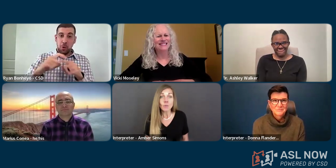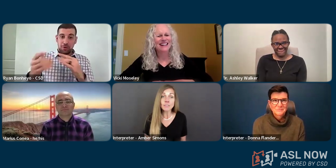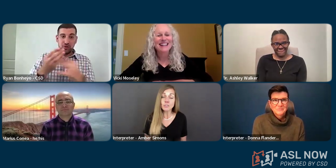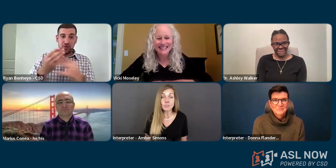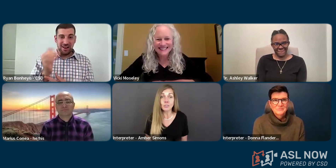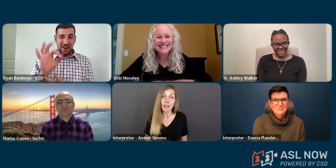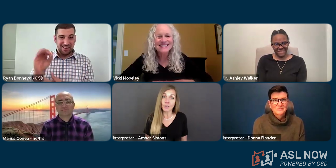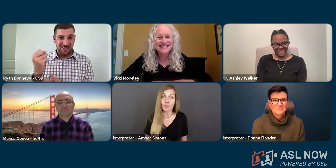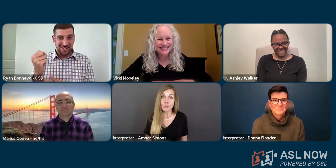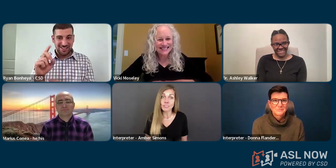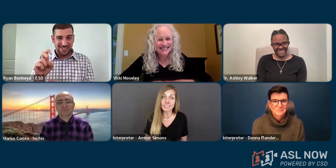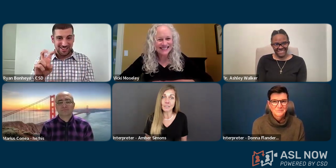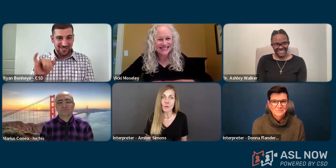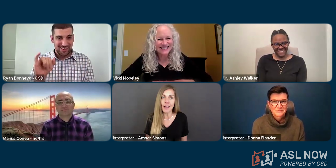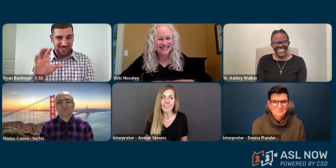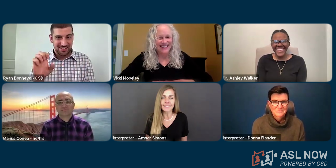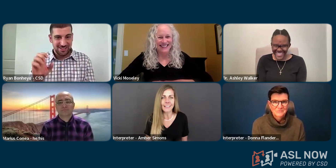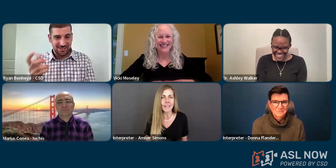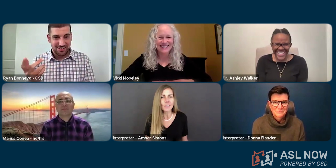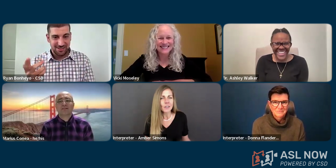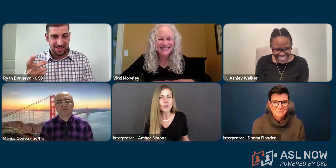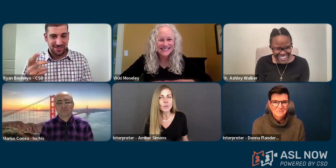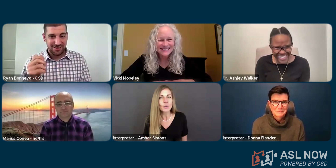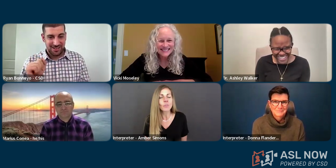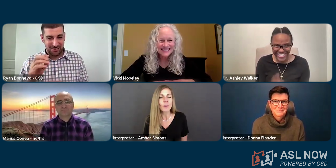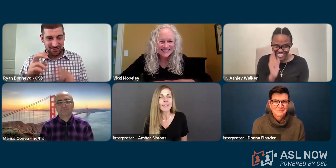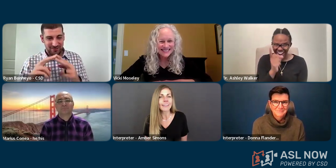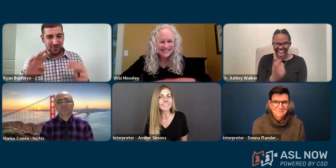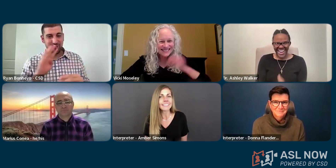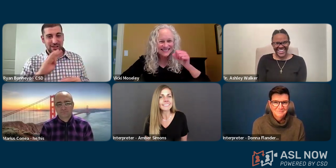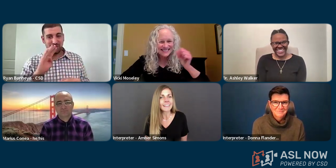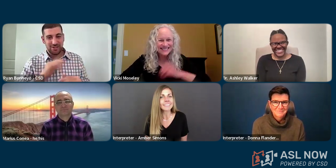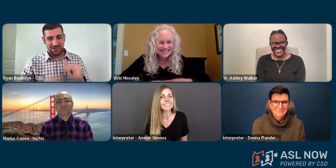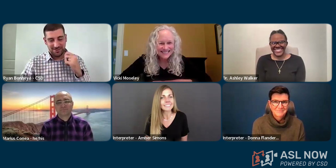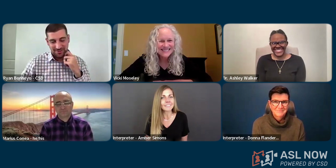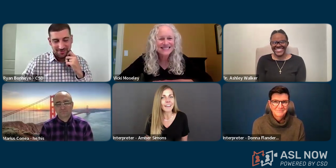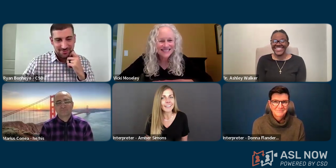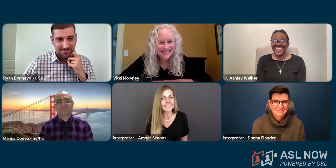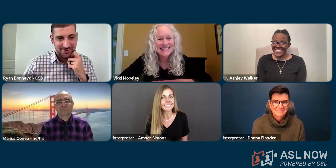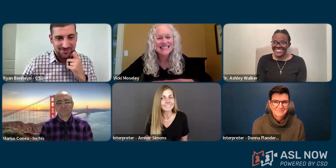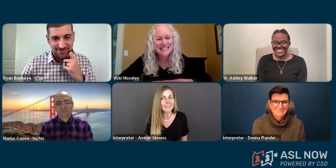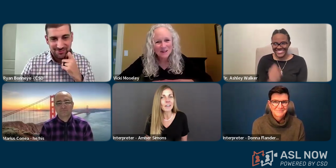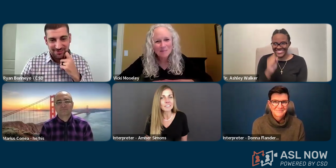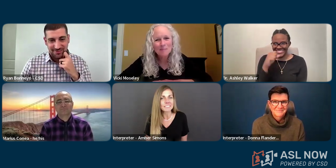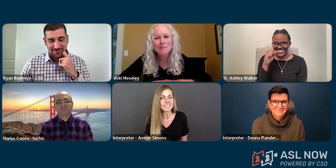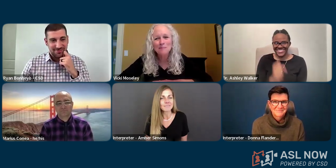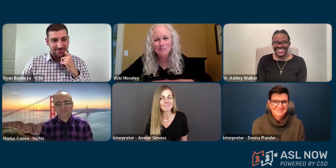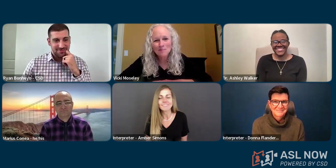which to us TTY, it's like cool through our 1990s device. Awesome.